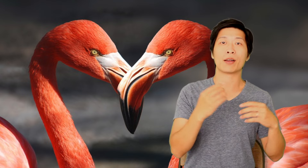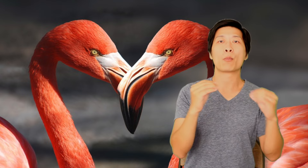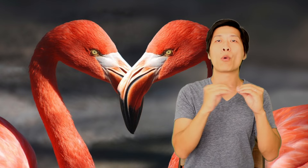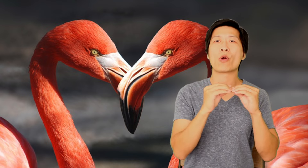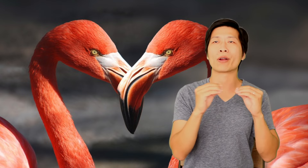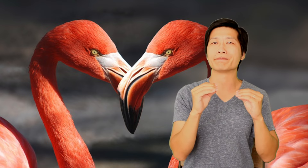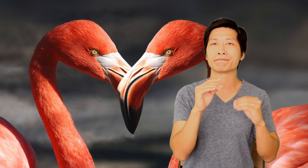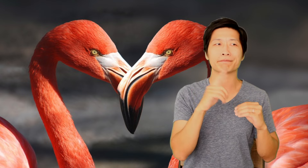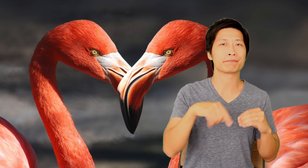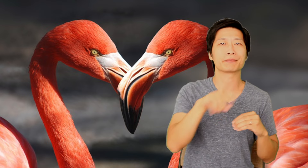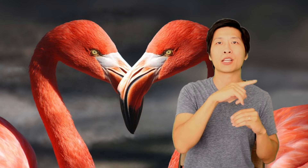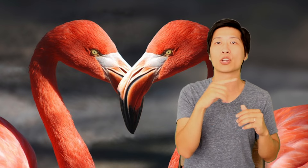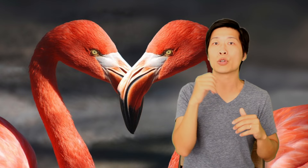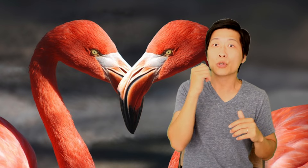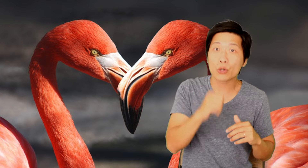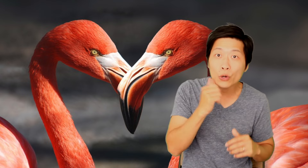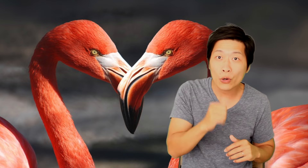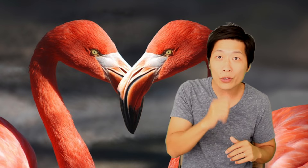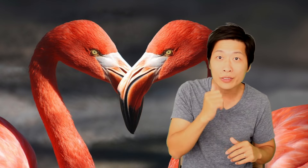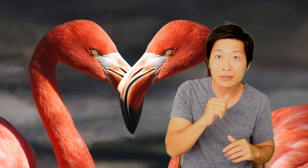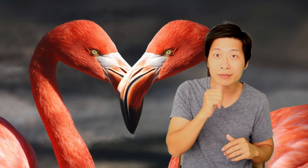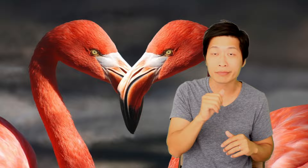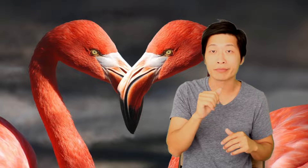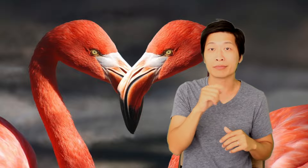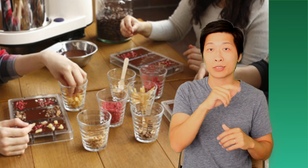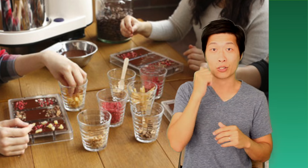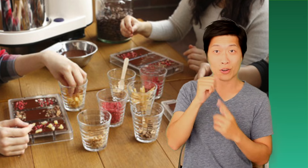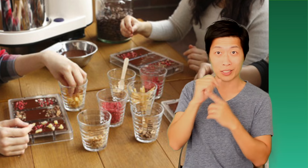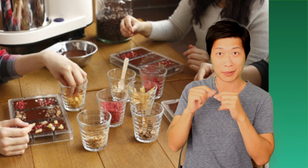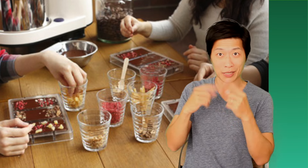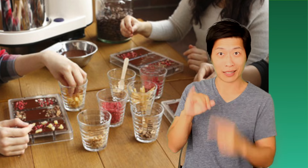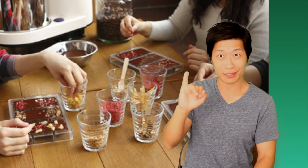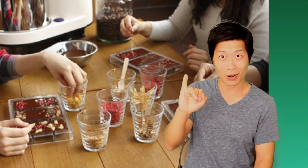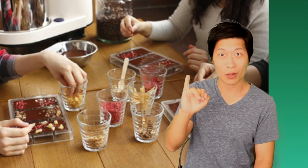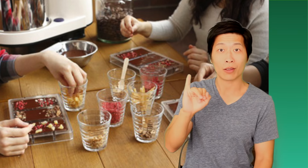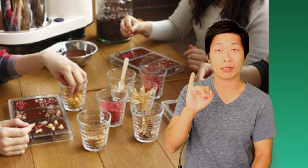women or ladies or girls will